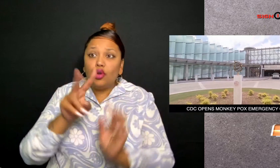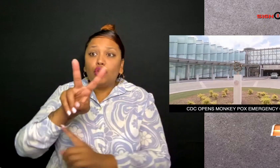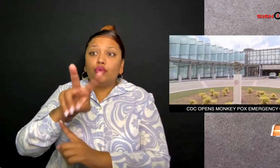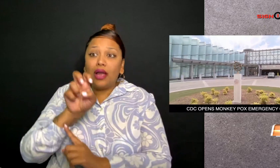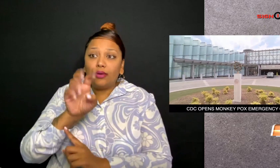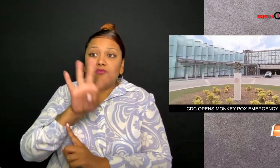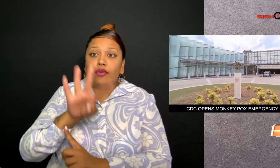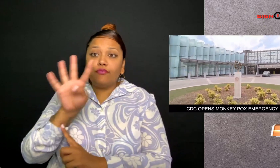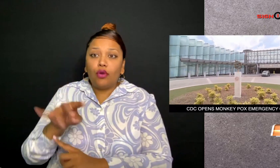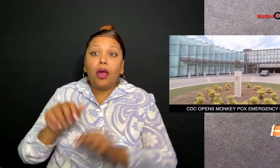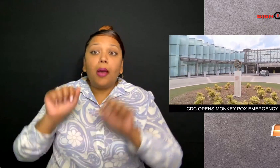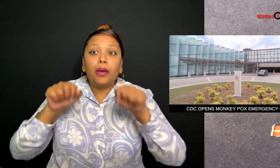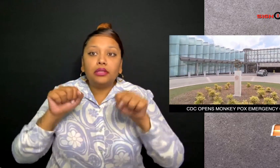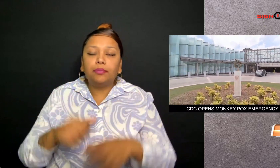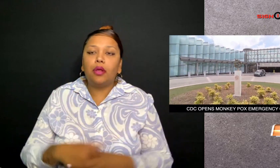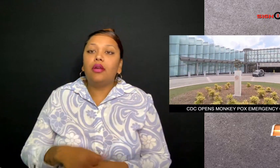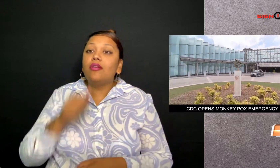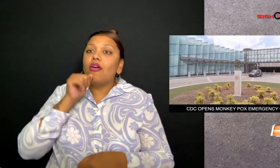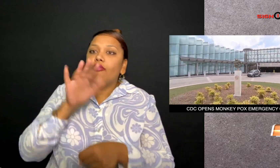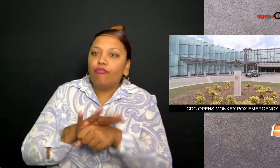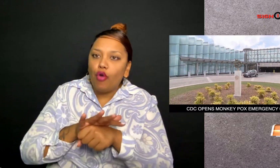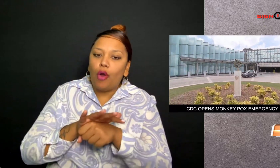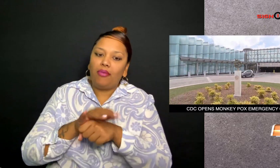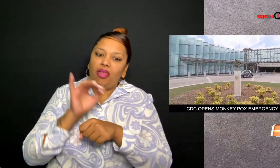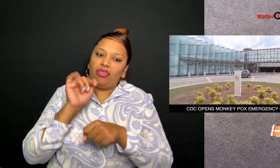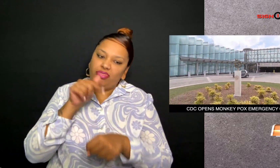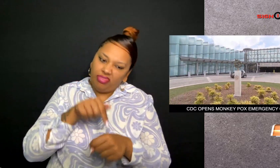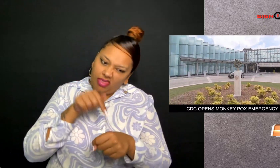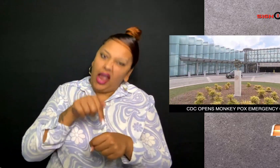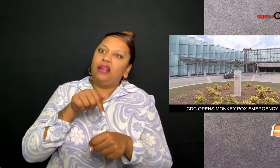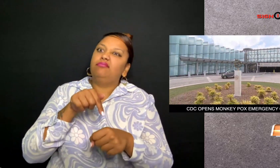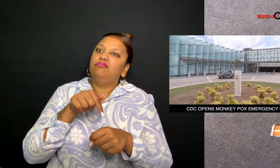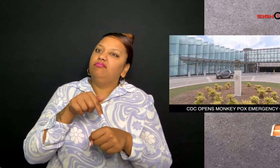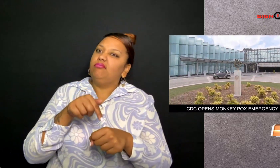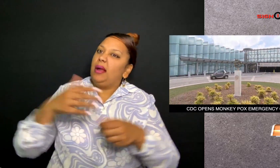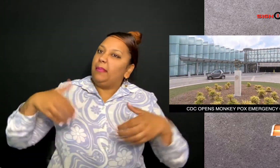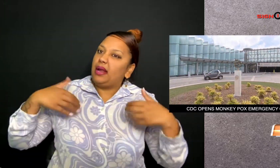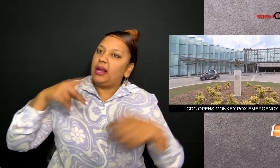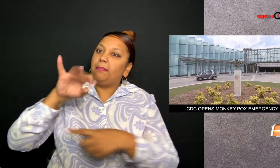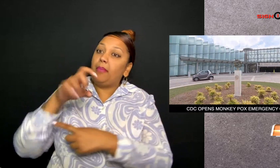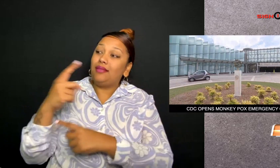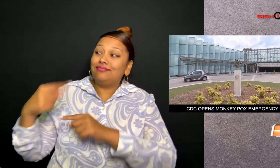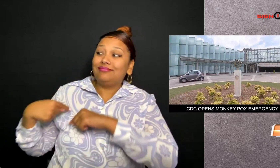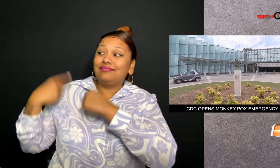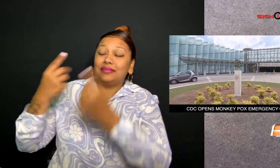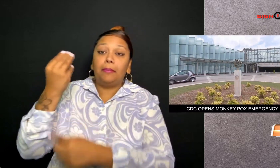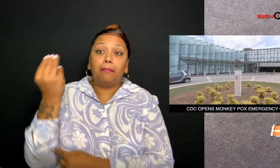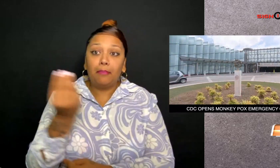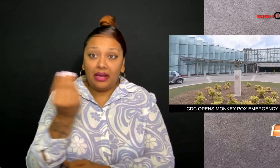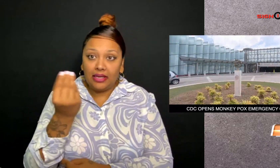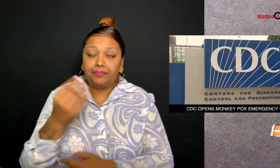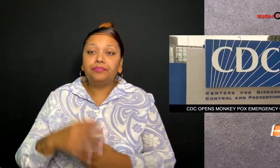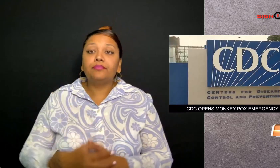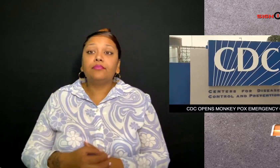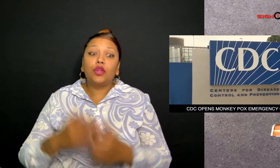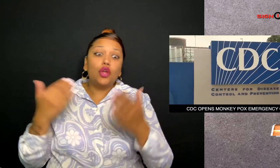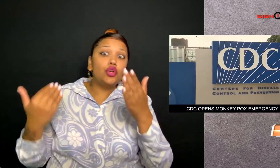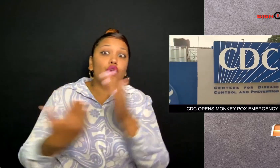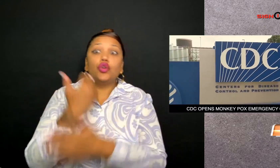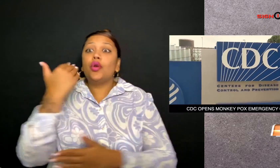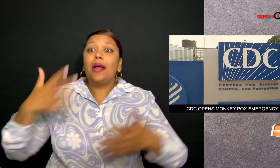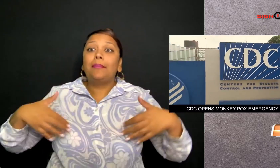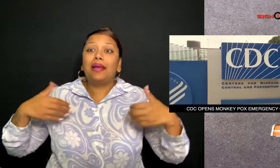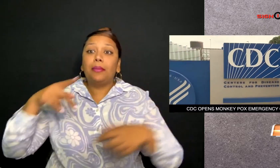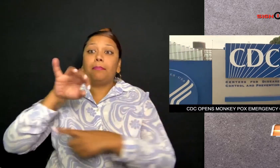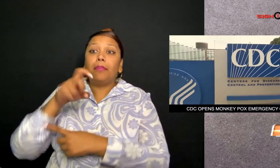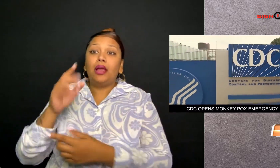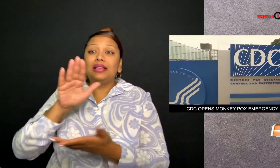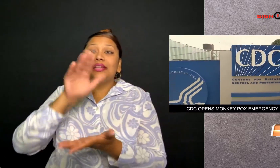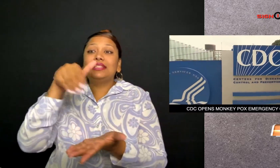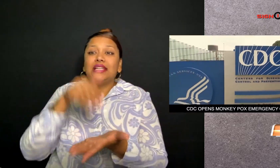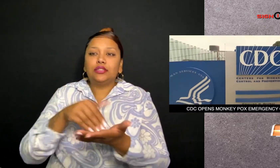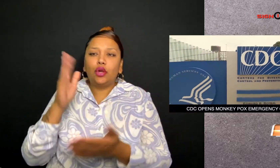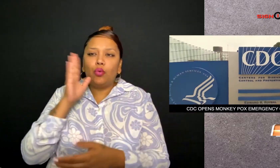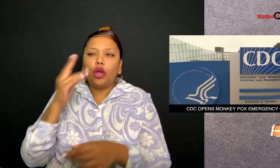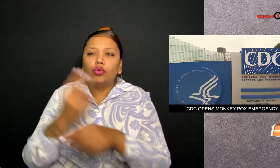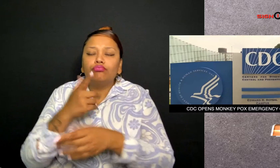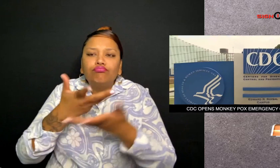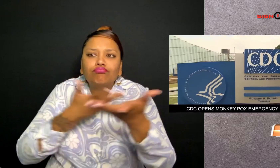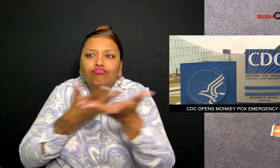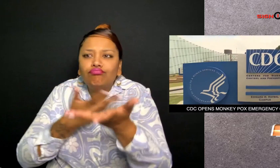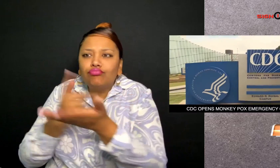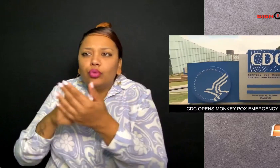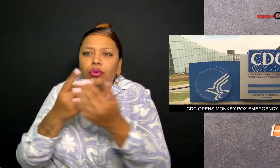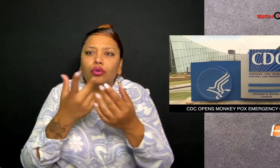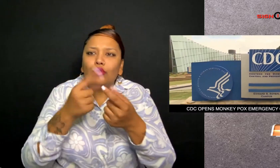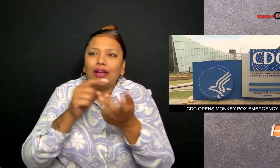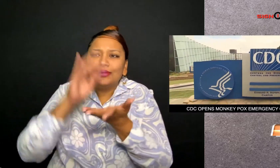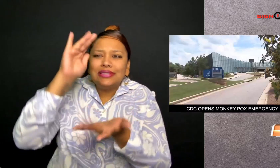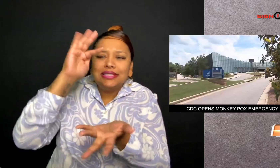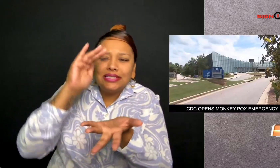244 possible or confirmed cases of monkeypox since Monday the new monkeypox center will